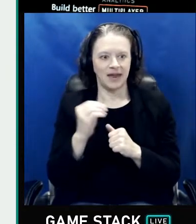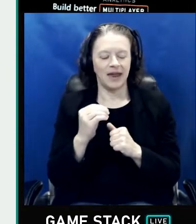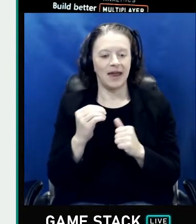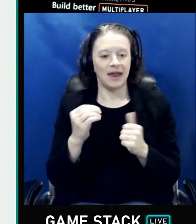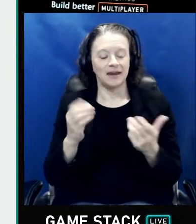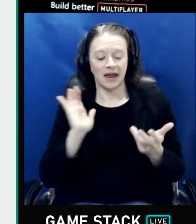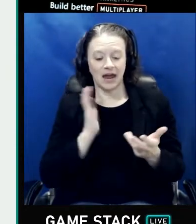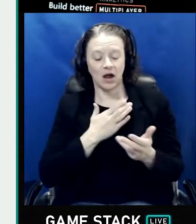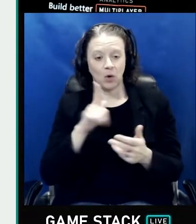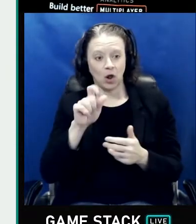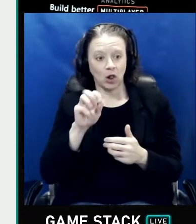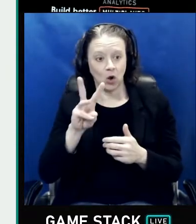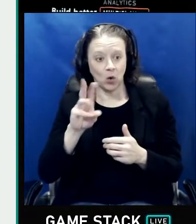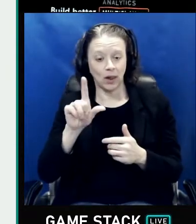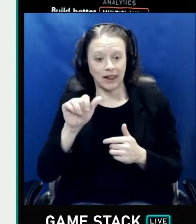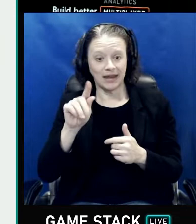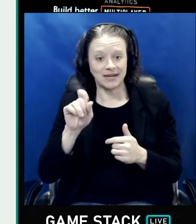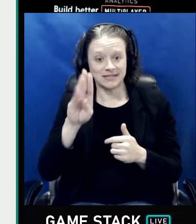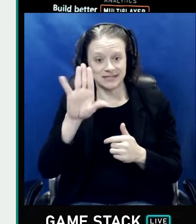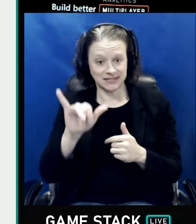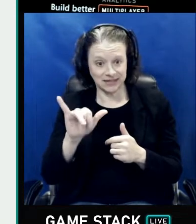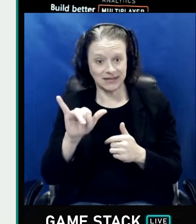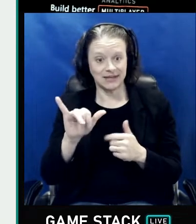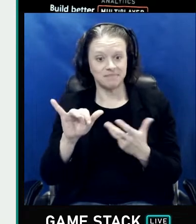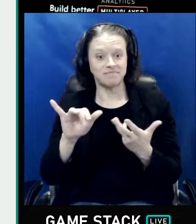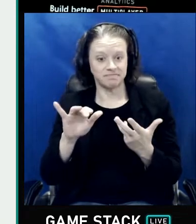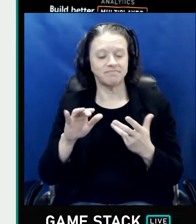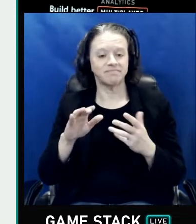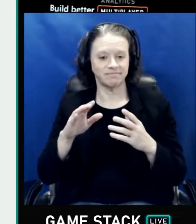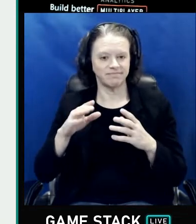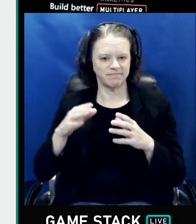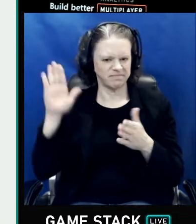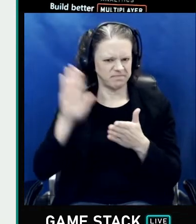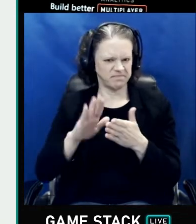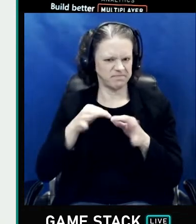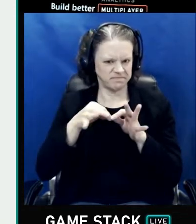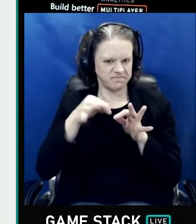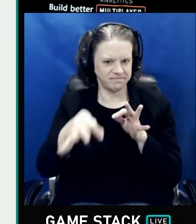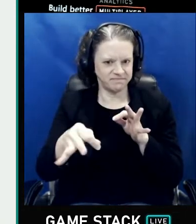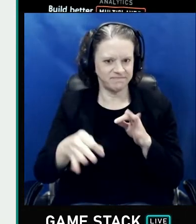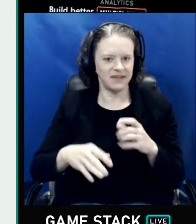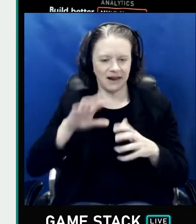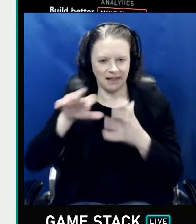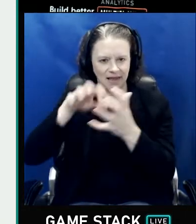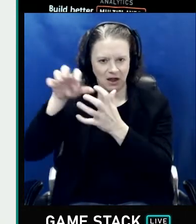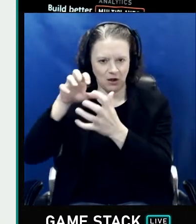from anyone of our Azure-backed relay distributed servers all over the world, or regions you select.